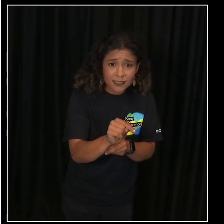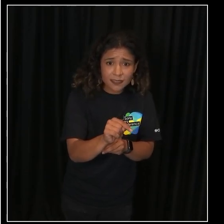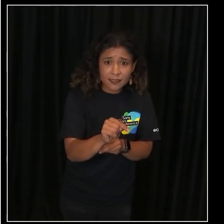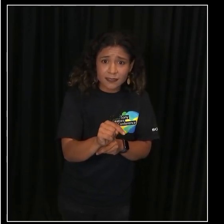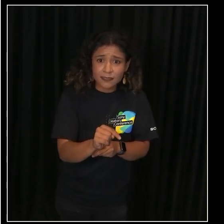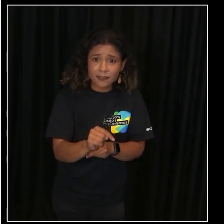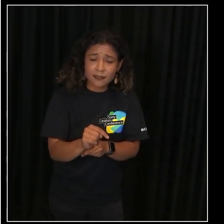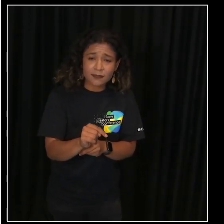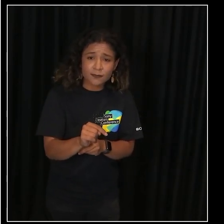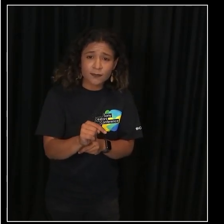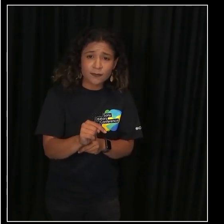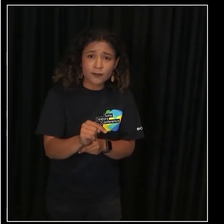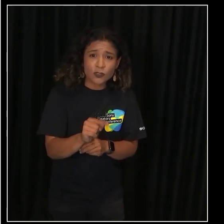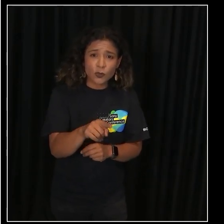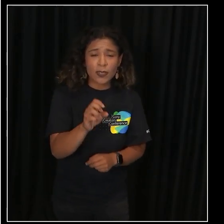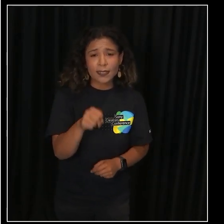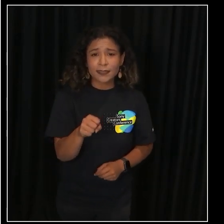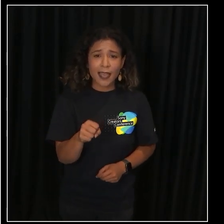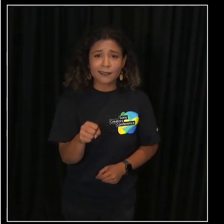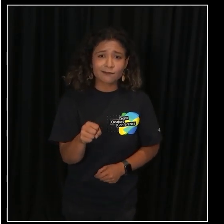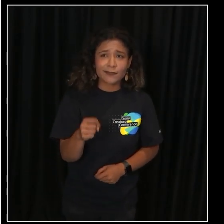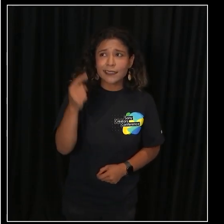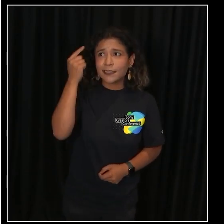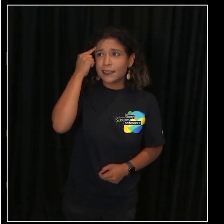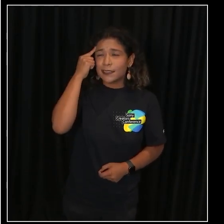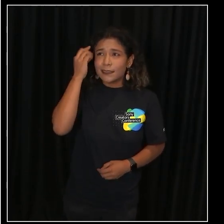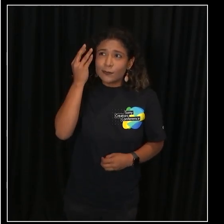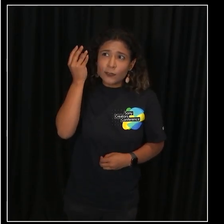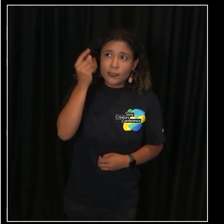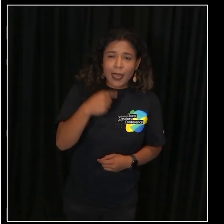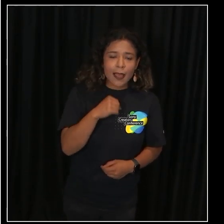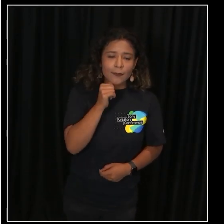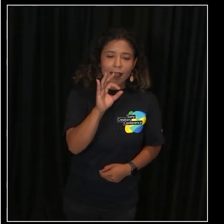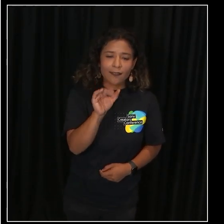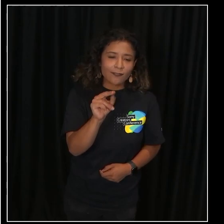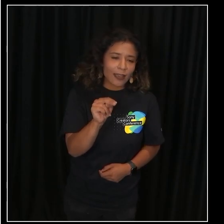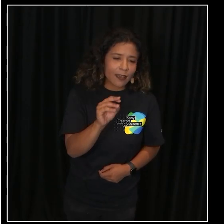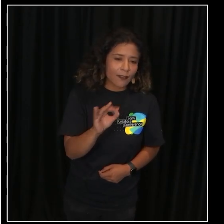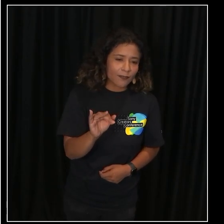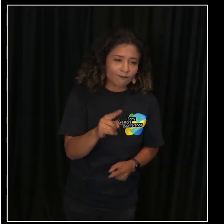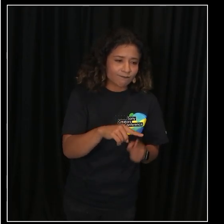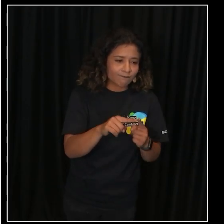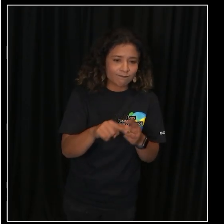temporal, jittering and blah blah, blah. I'm not a fan of those things. Typically, we brute forced it.